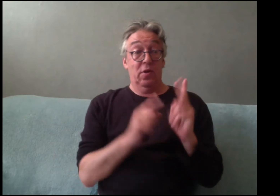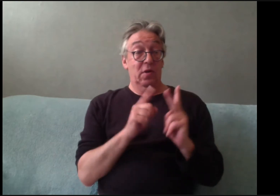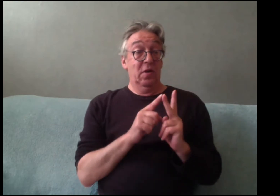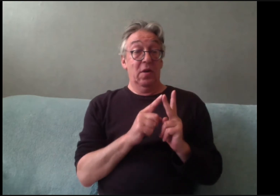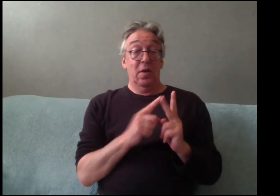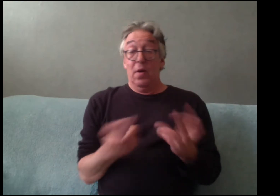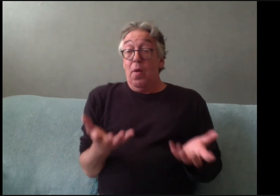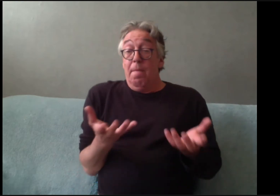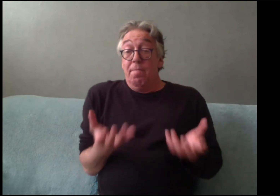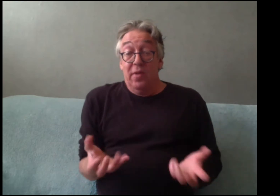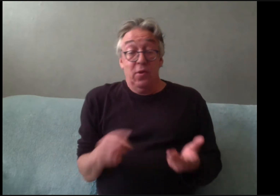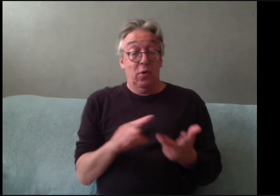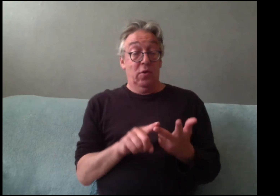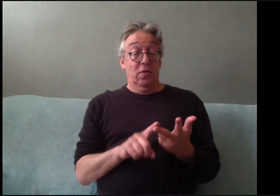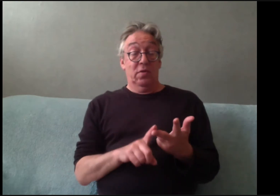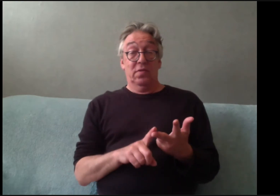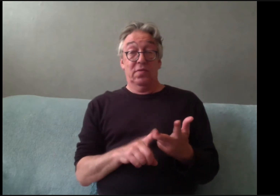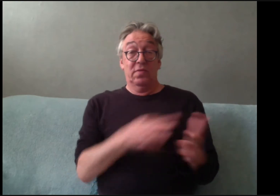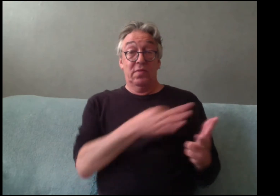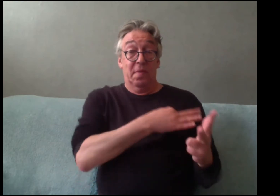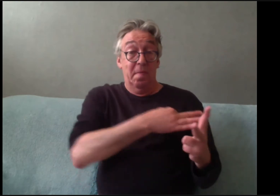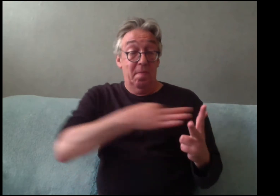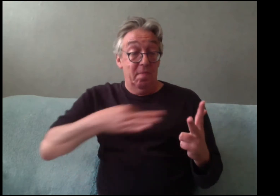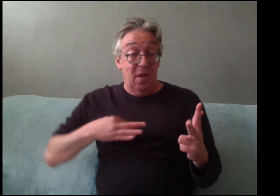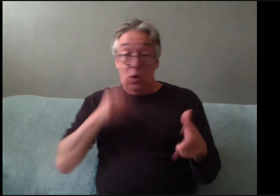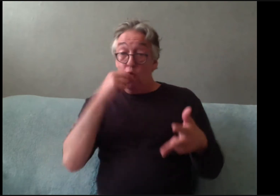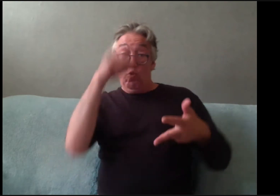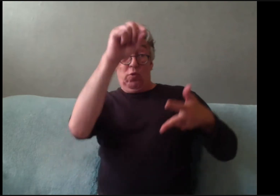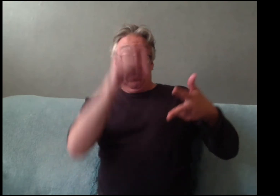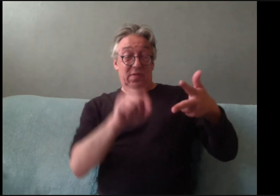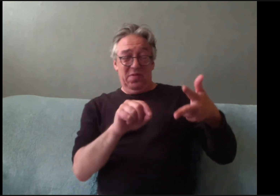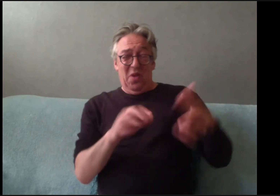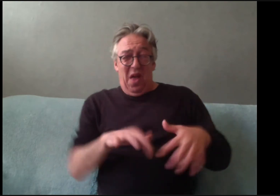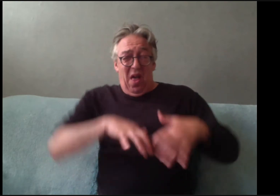to justify the most vulnerable people in lockdown?